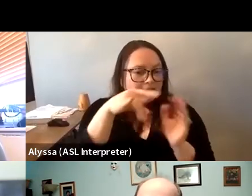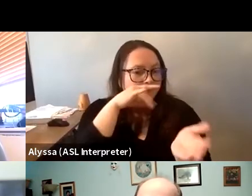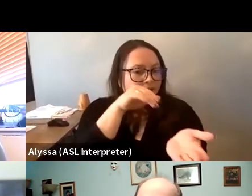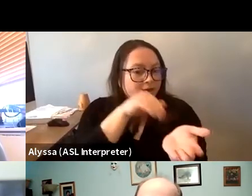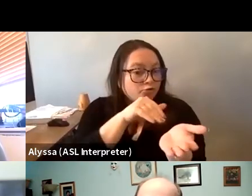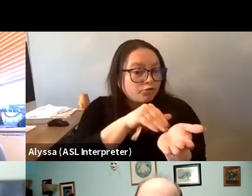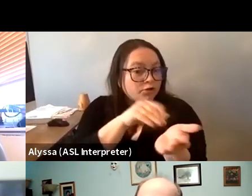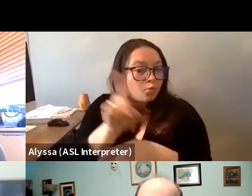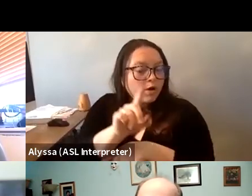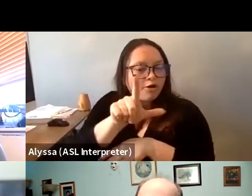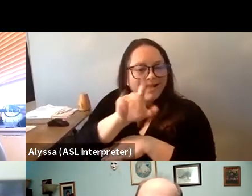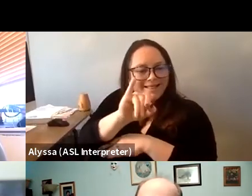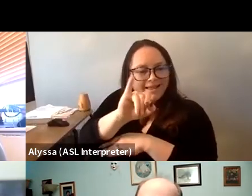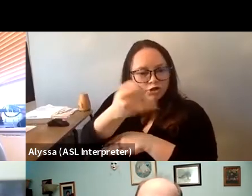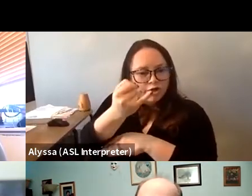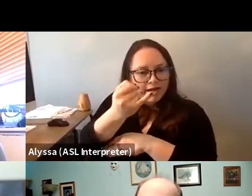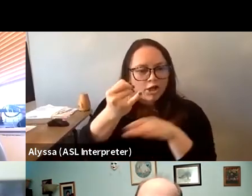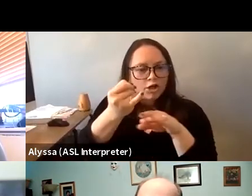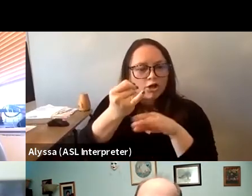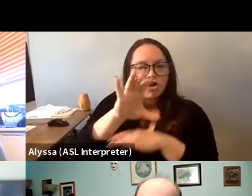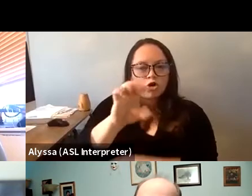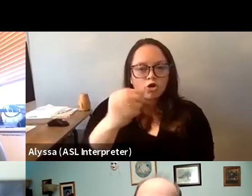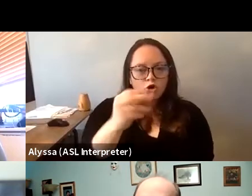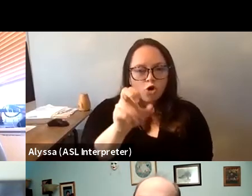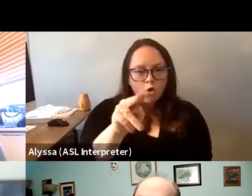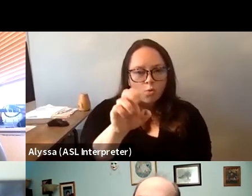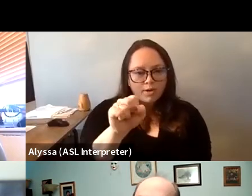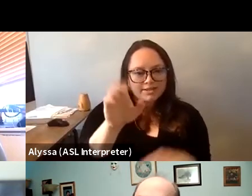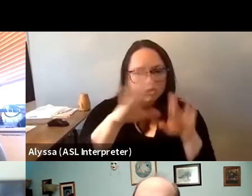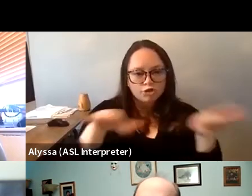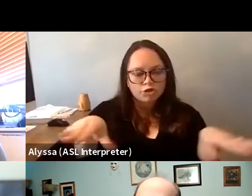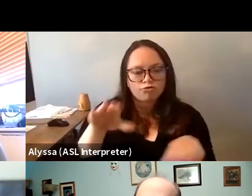LIJ Children's, Cohen's Children's Hospital in New Hyde Park, where